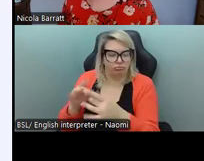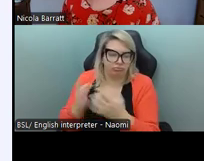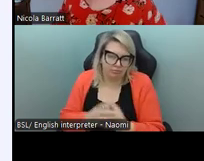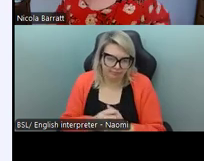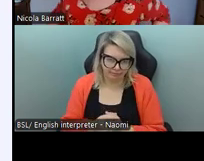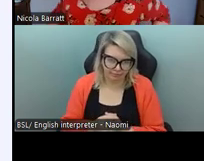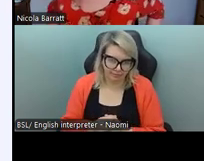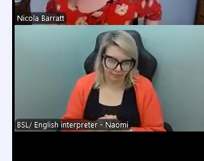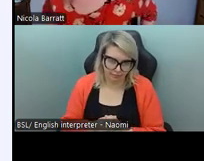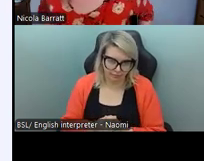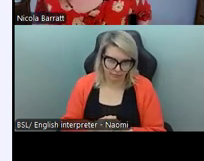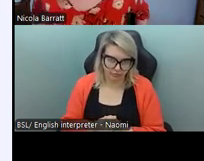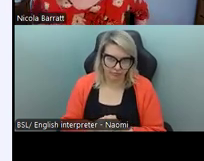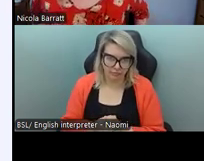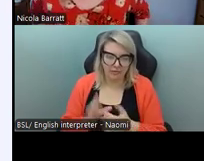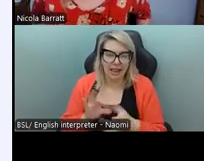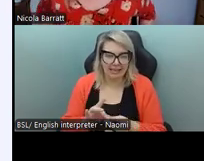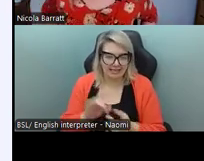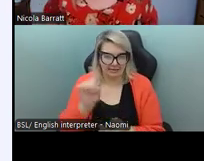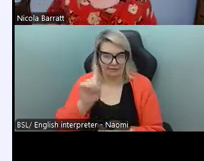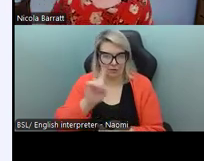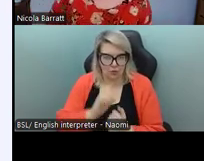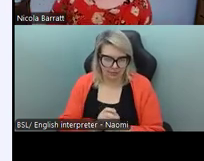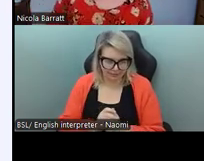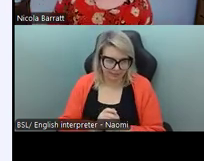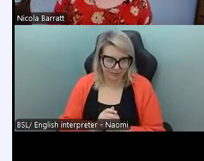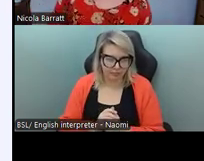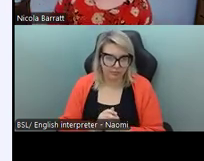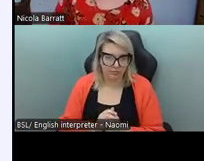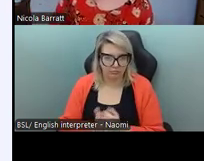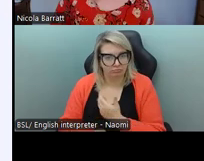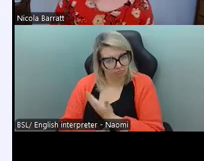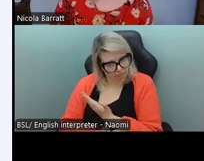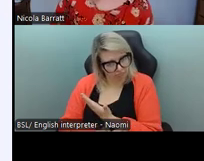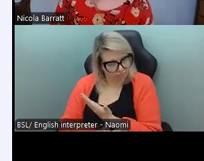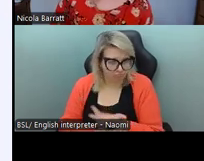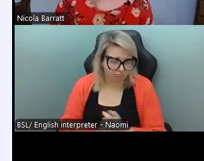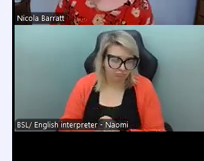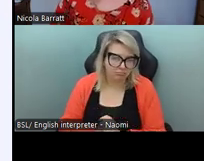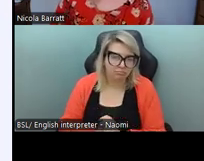Why might you choose to use LinkedIn? This platform is useful for individual artists